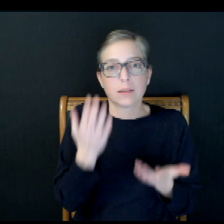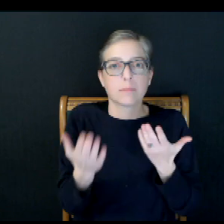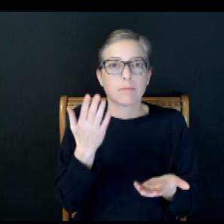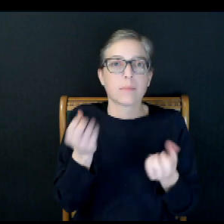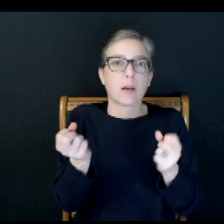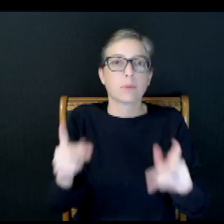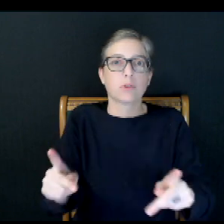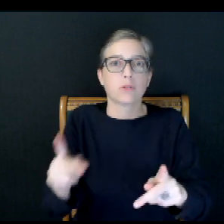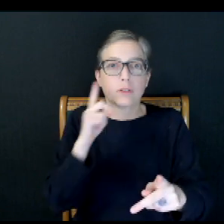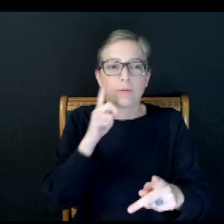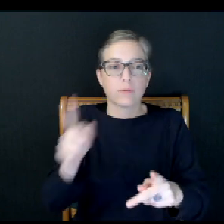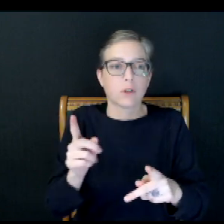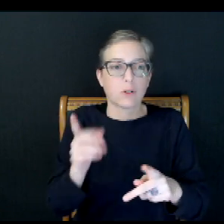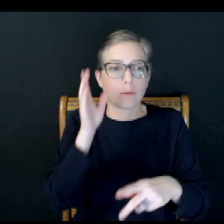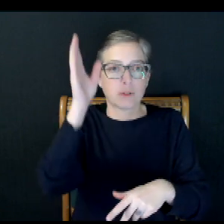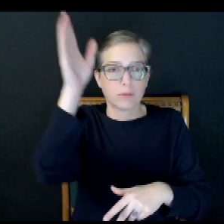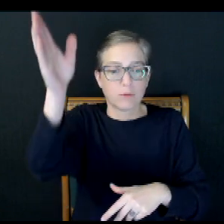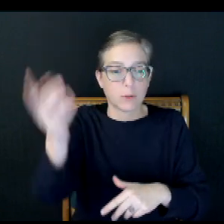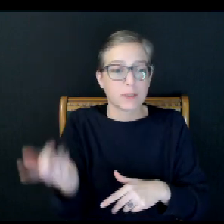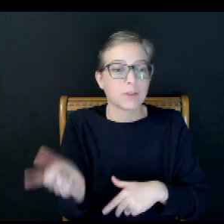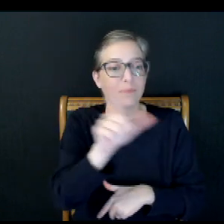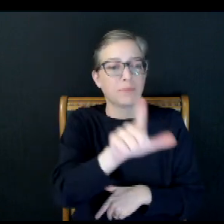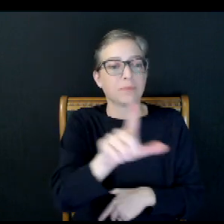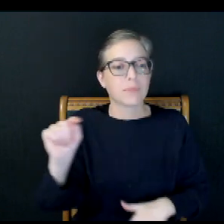And with that, I will turn it back over to Tasia